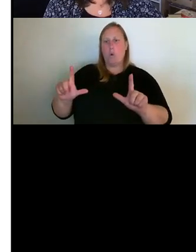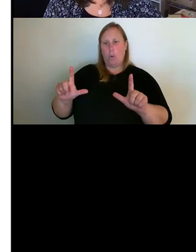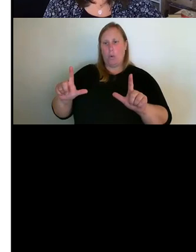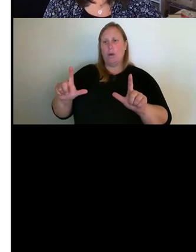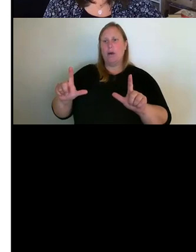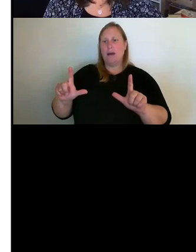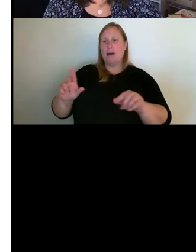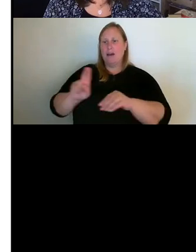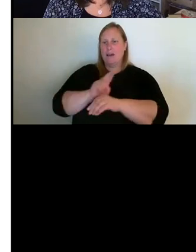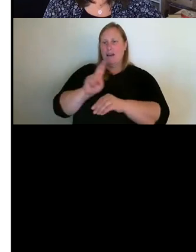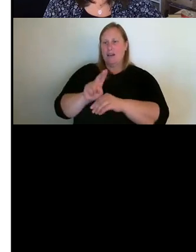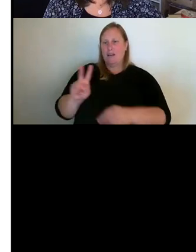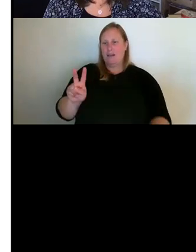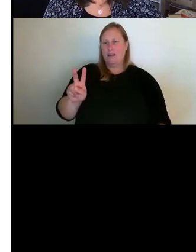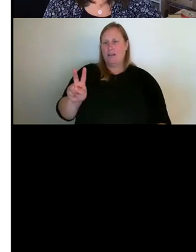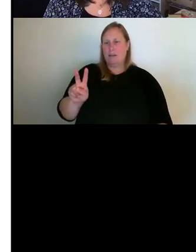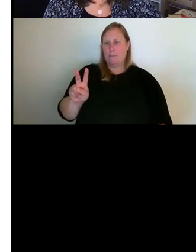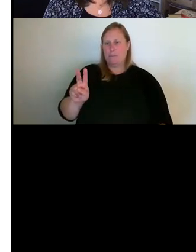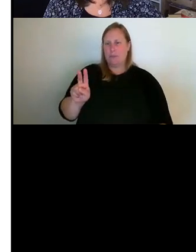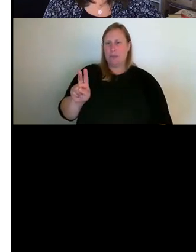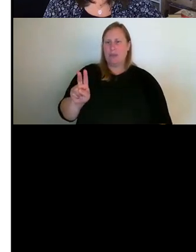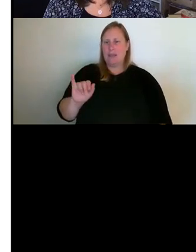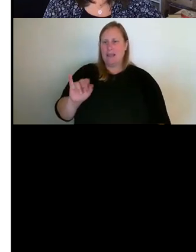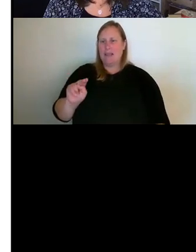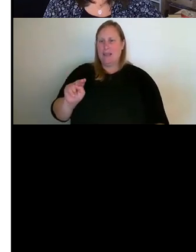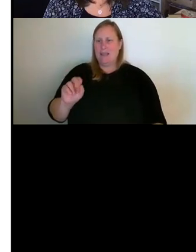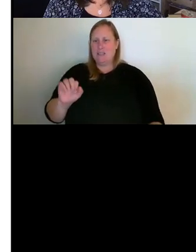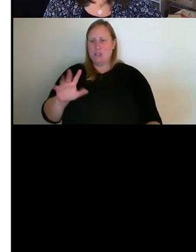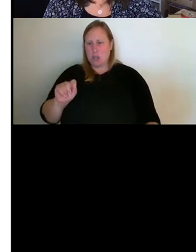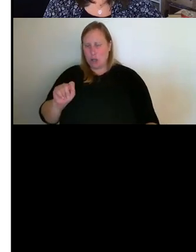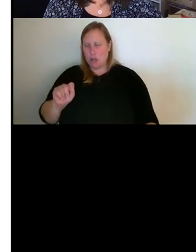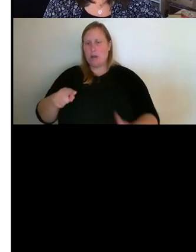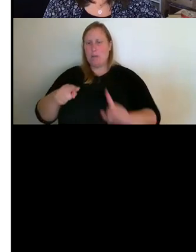visualized window going insert + ALT + W and you